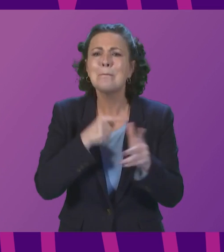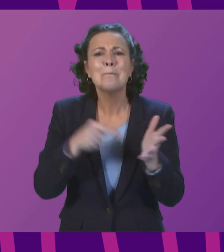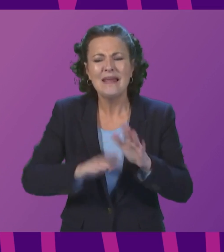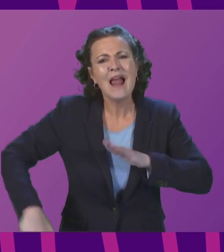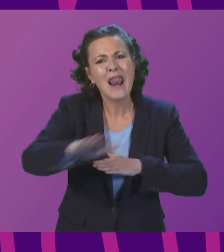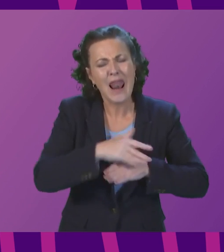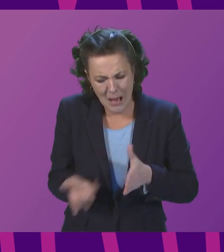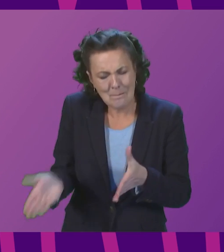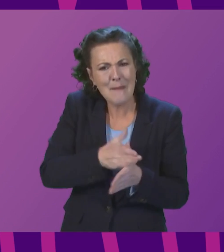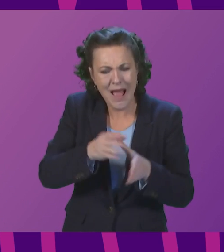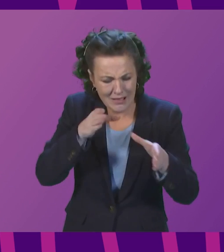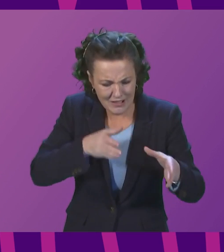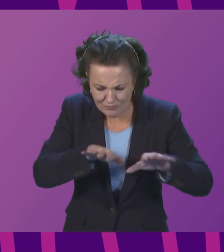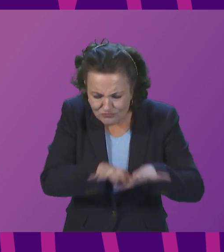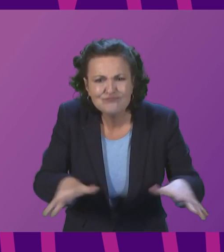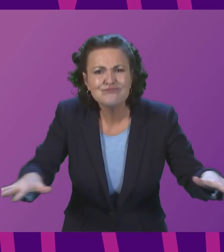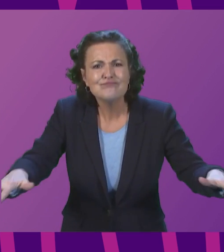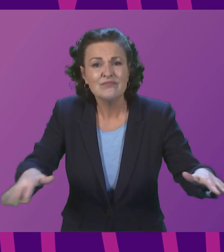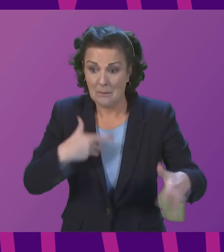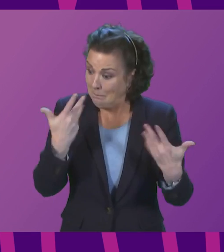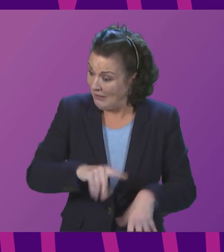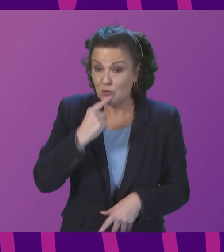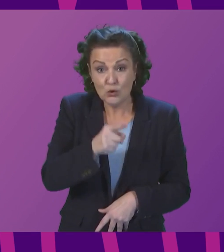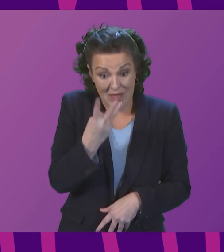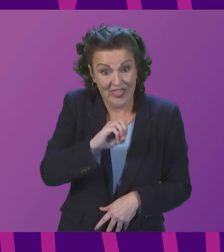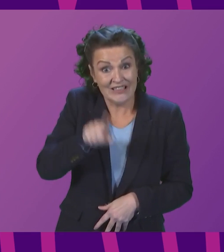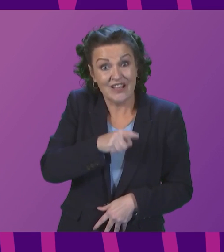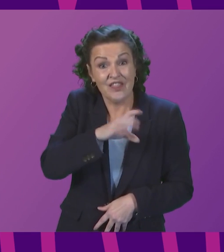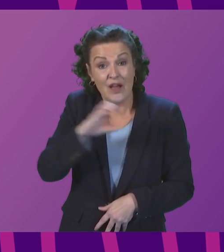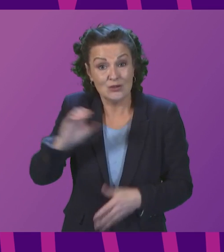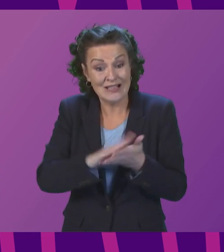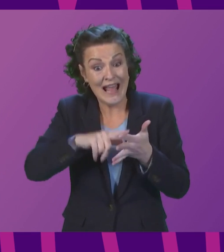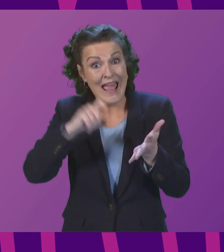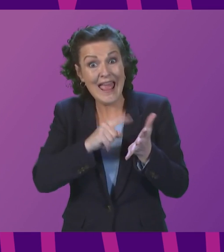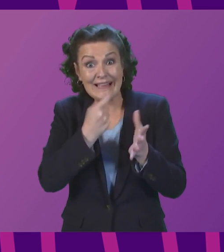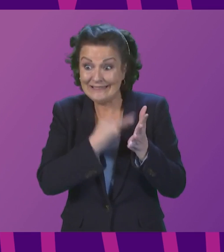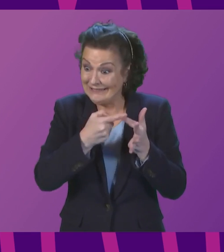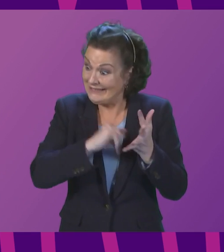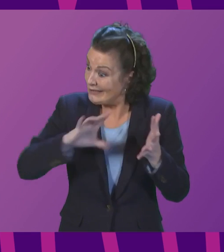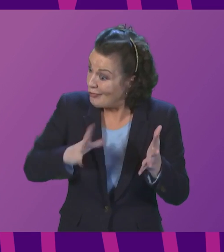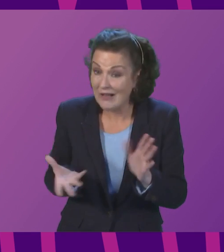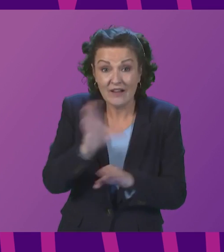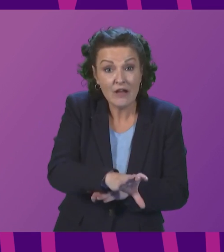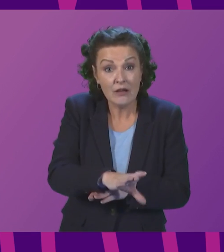I have already spoken about the restoration of 30,000 hectares and the record funding package and all that it is enabling.